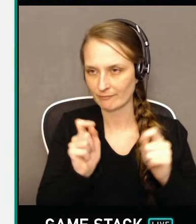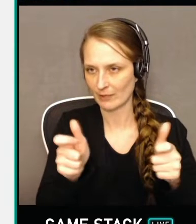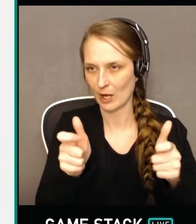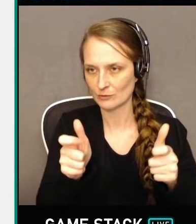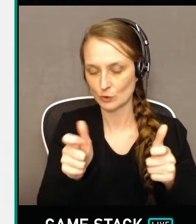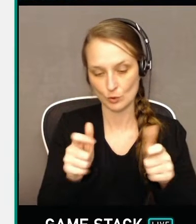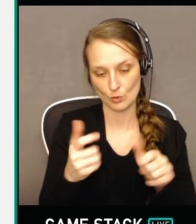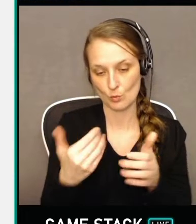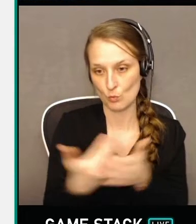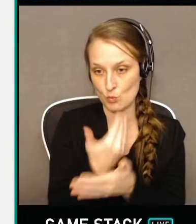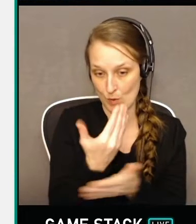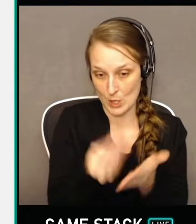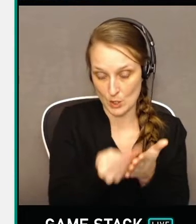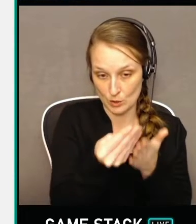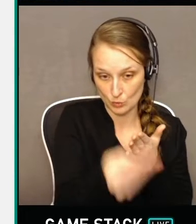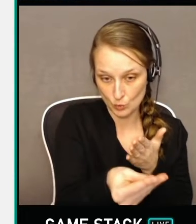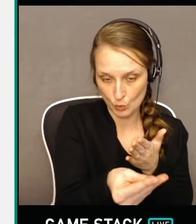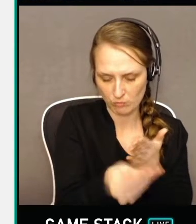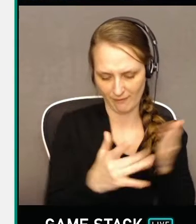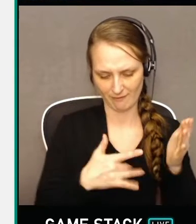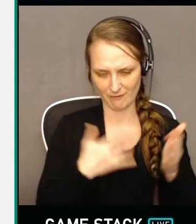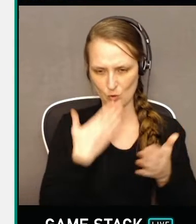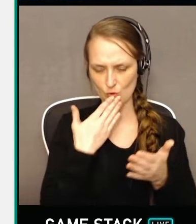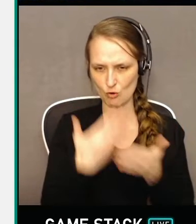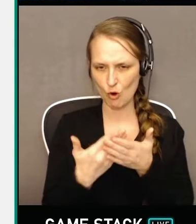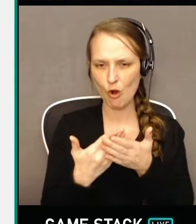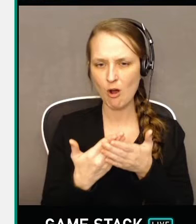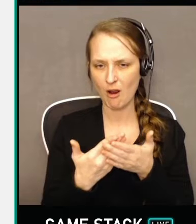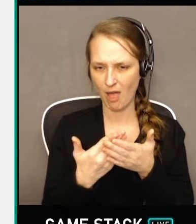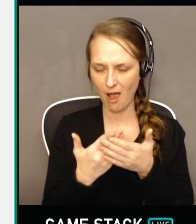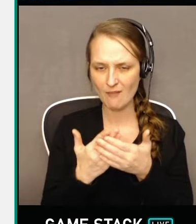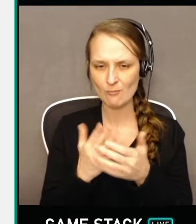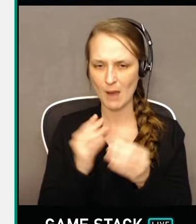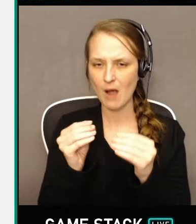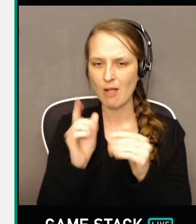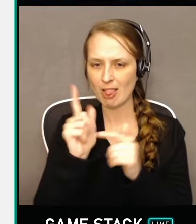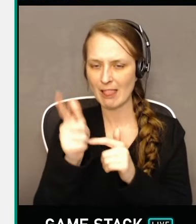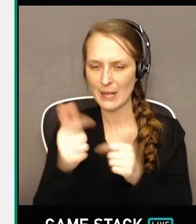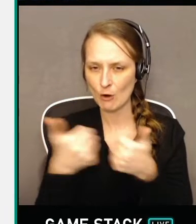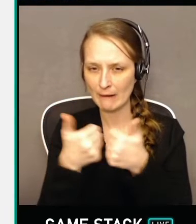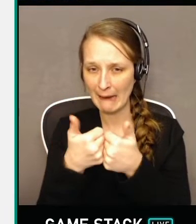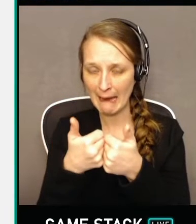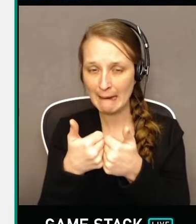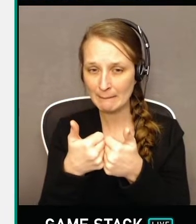you can feel good about upcoming games making the most of their cutting-edge features on your new device.